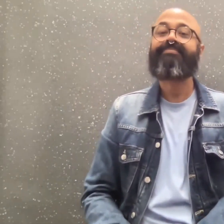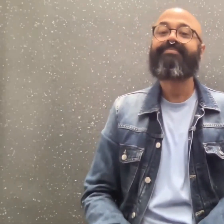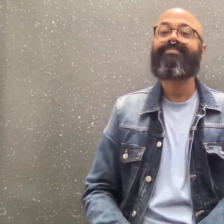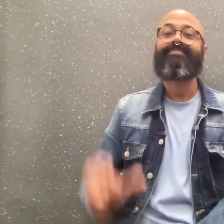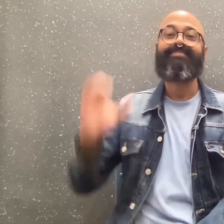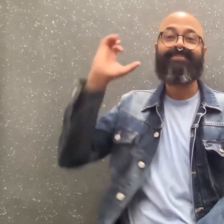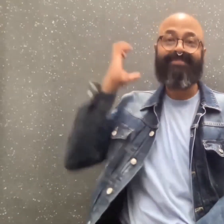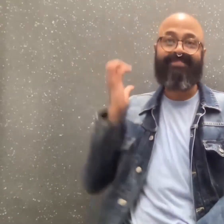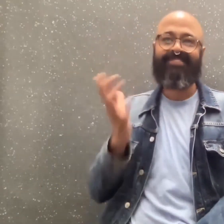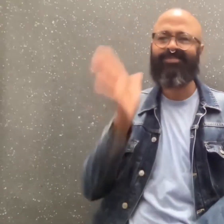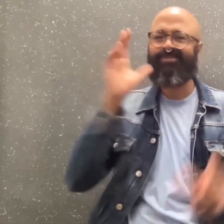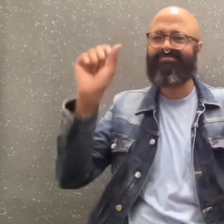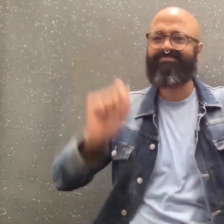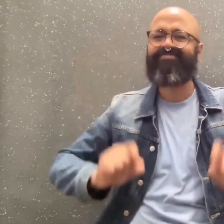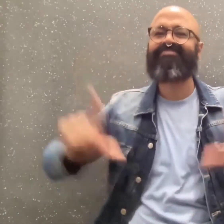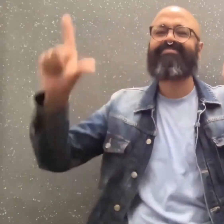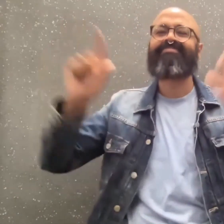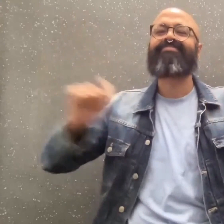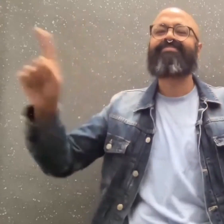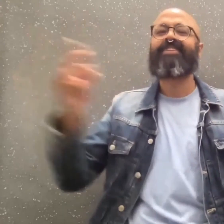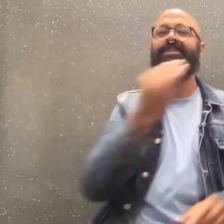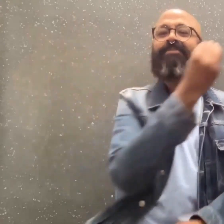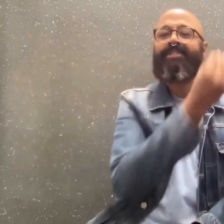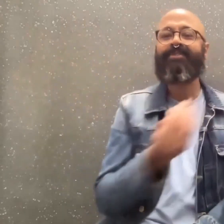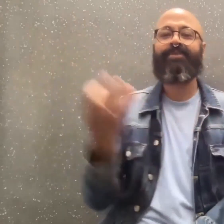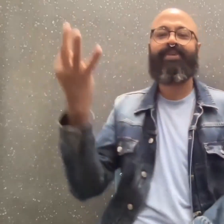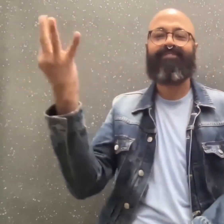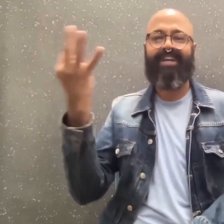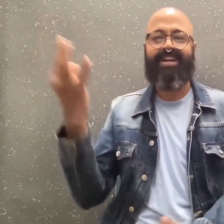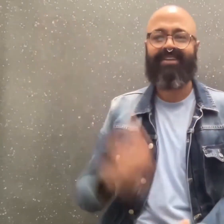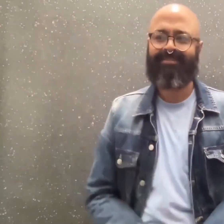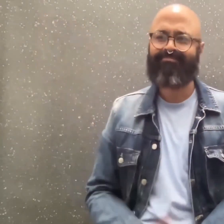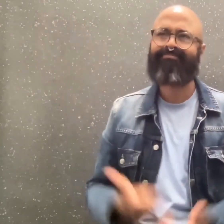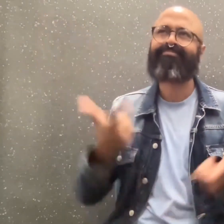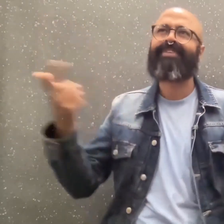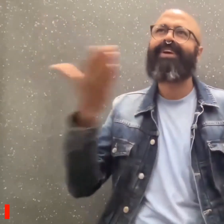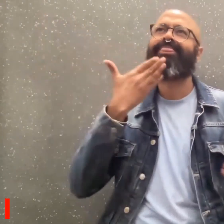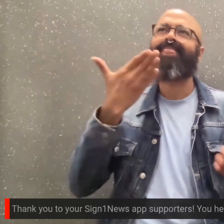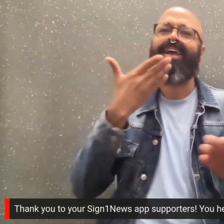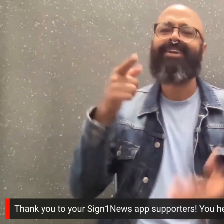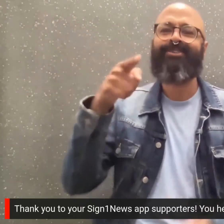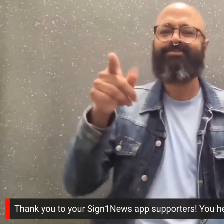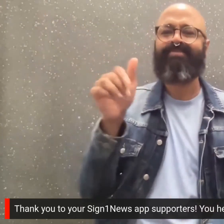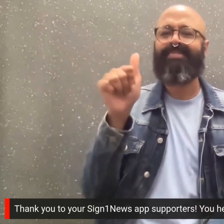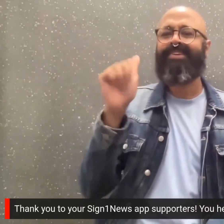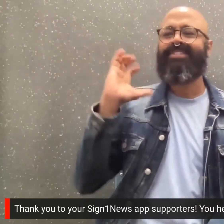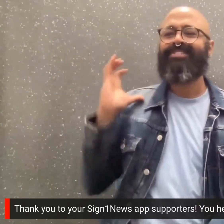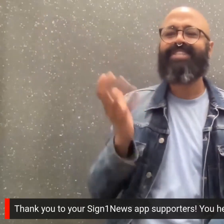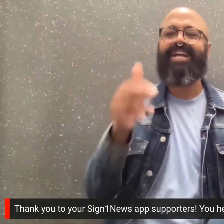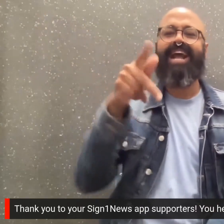Sign one News will be broadcasting updates Monday through Friday. A big thank you to our sign One News app supporters.